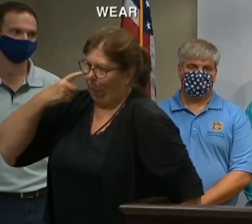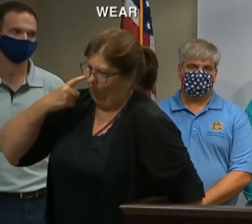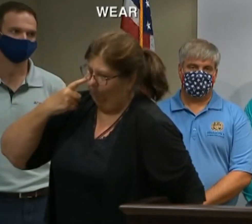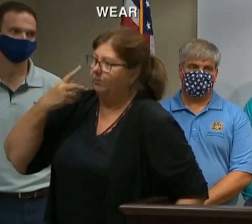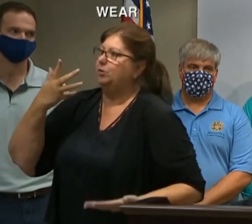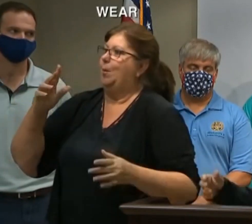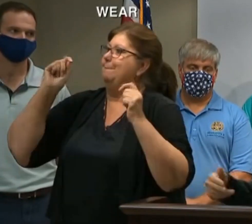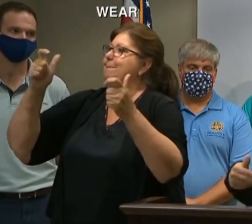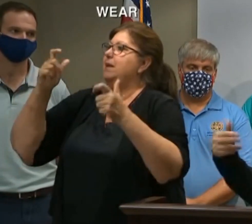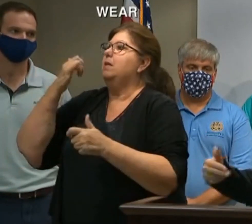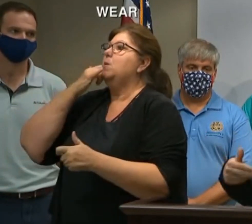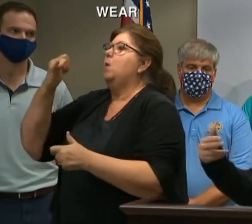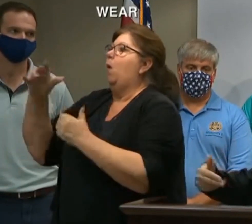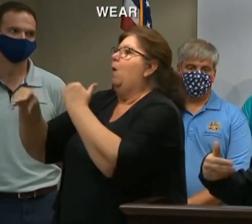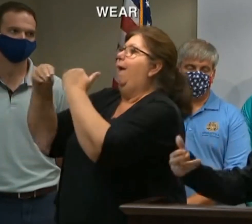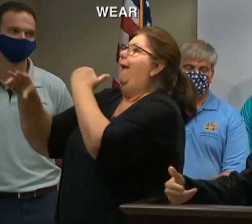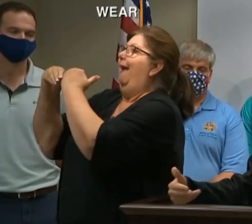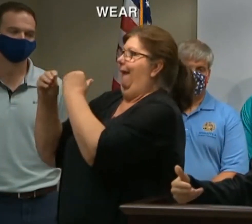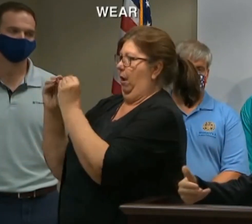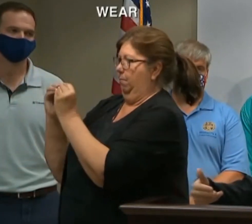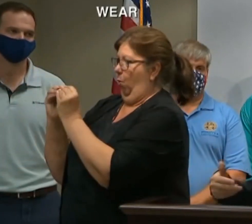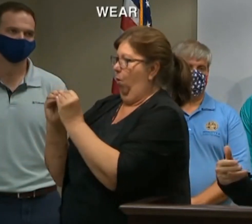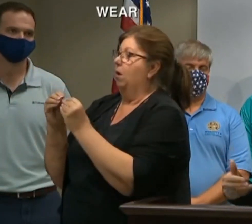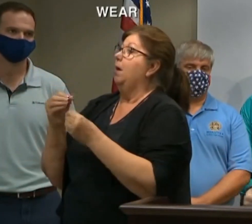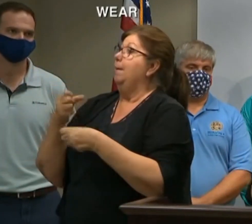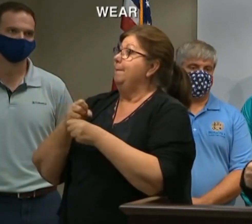sure that we were a we were replenishing supplies as fast as they